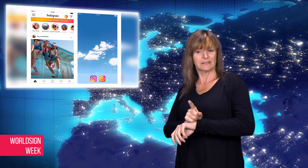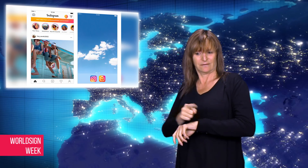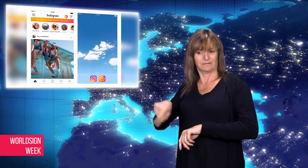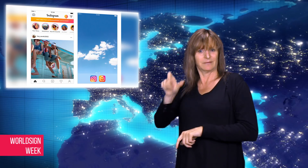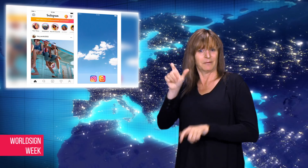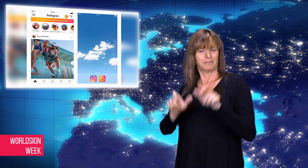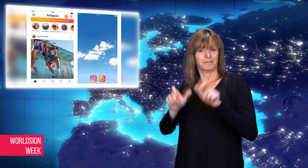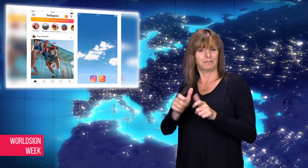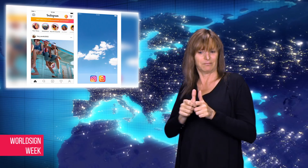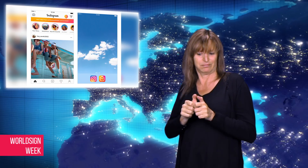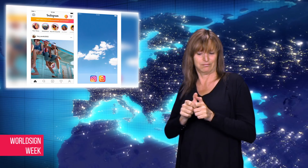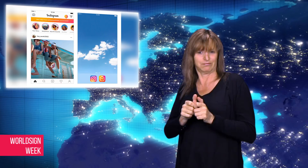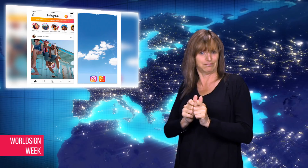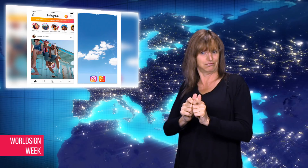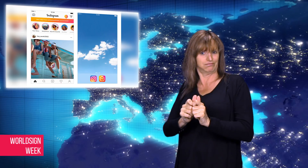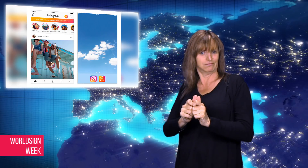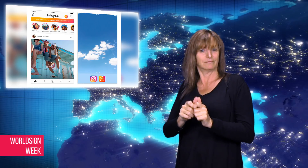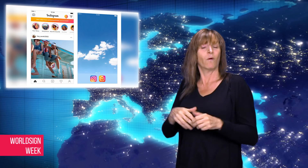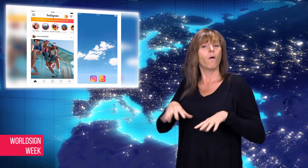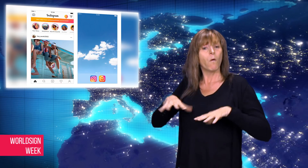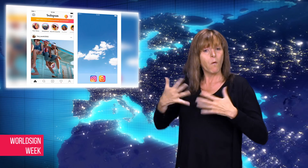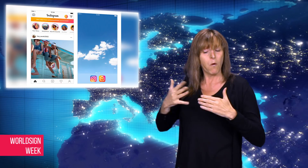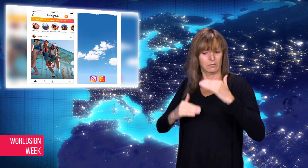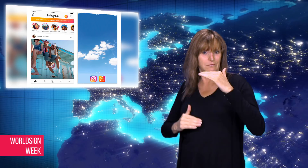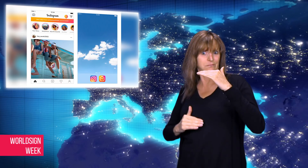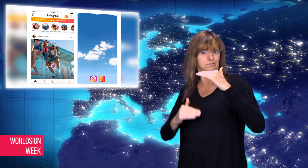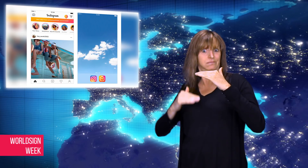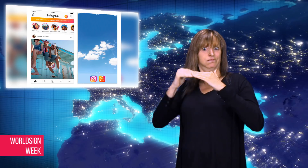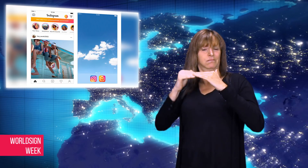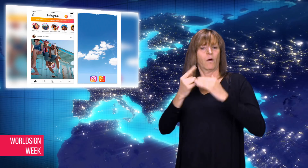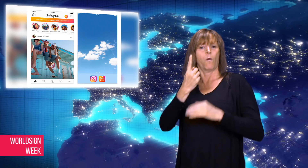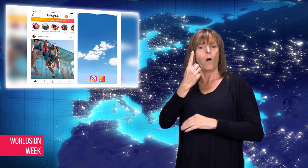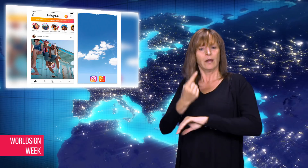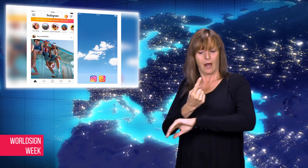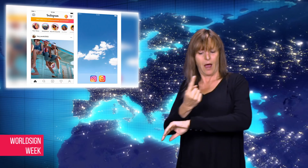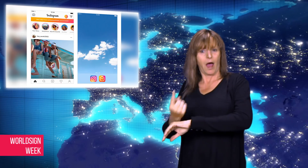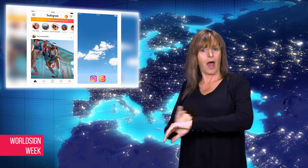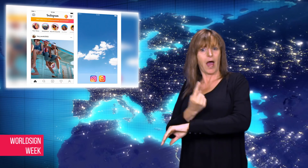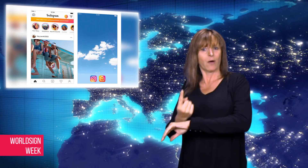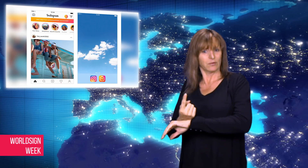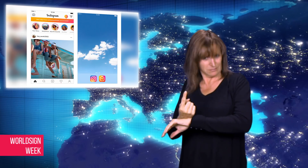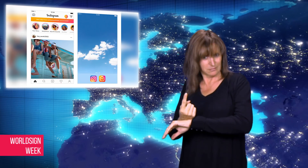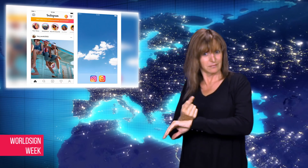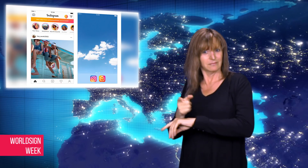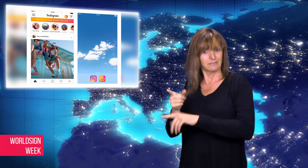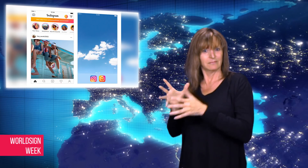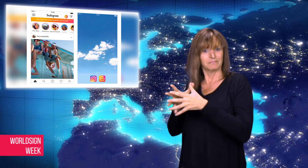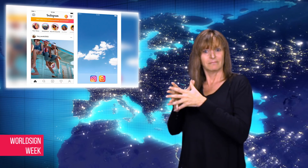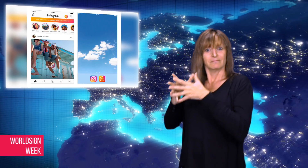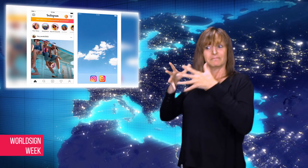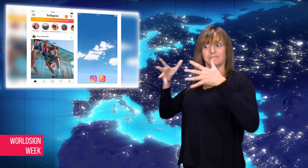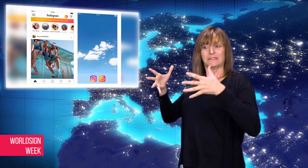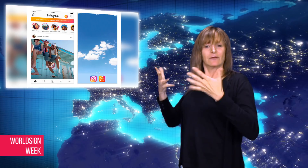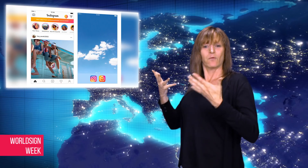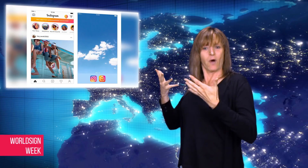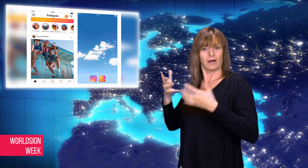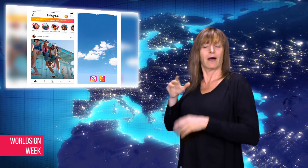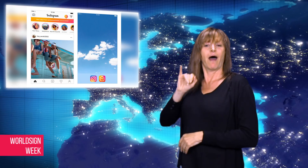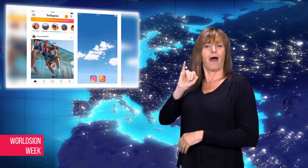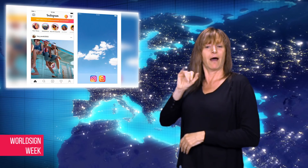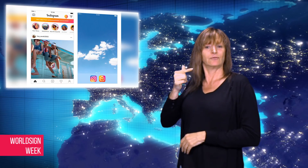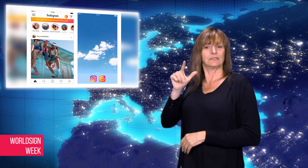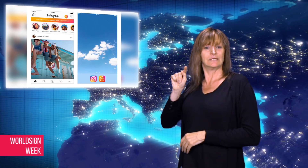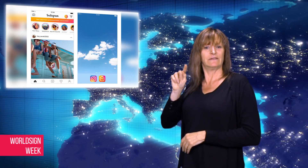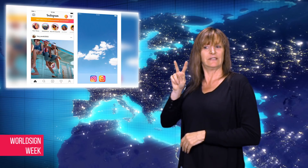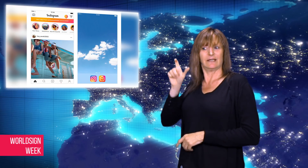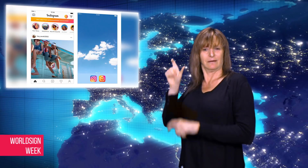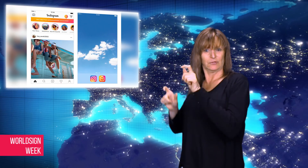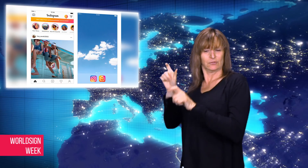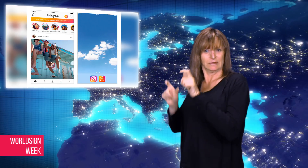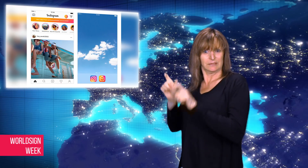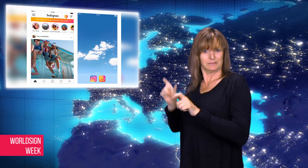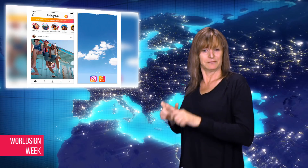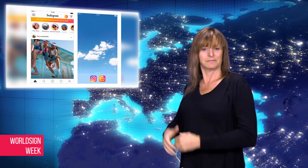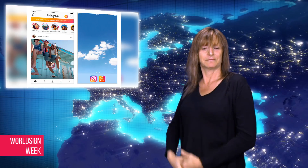1 hour for larger IGTV customers.